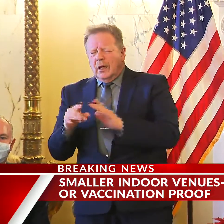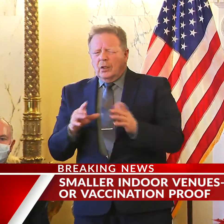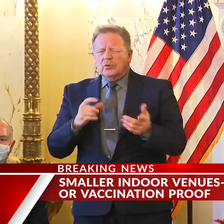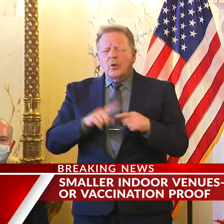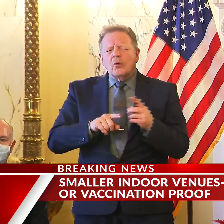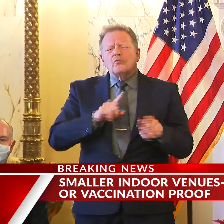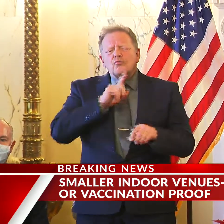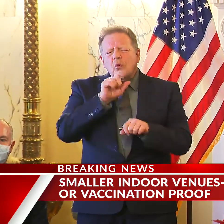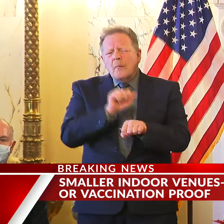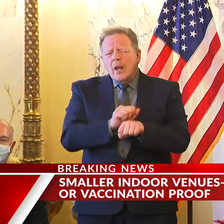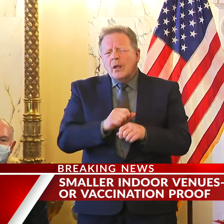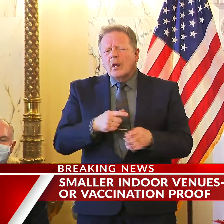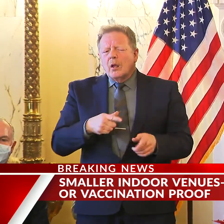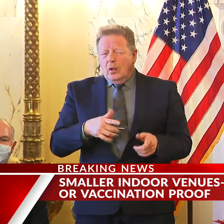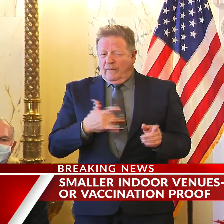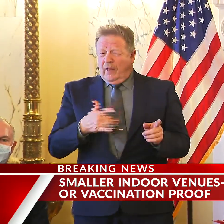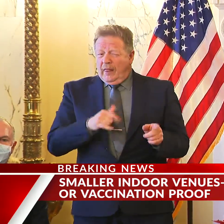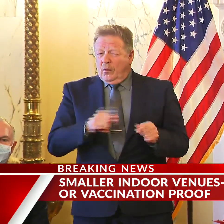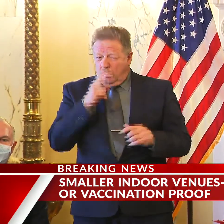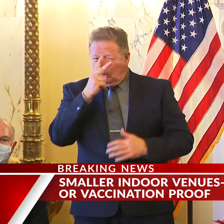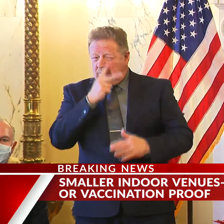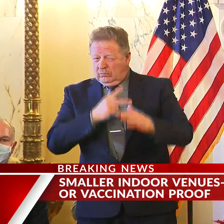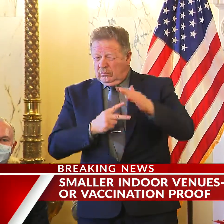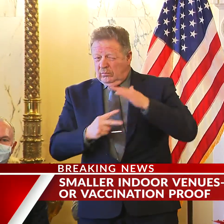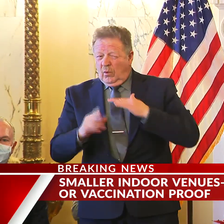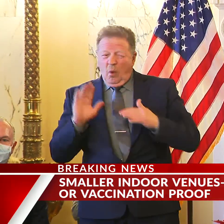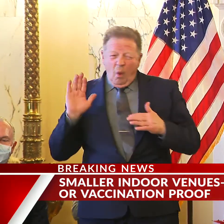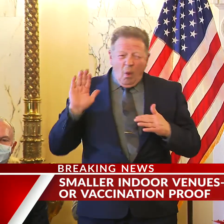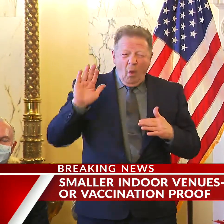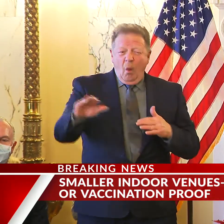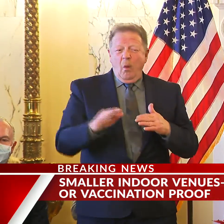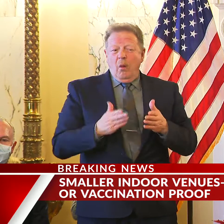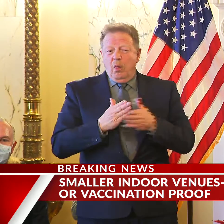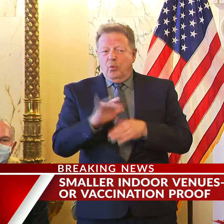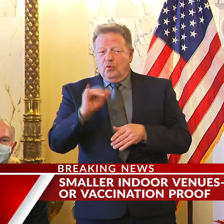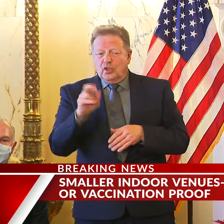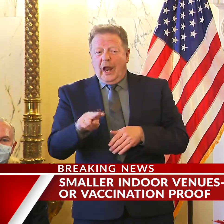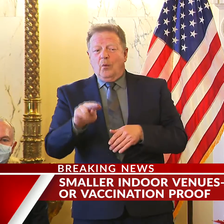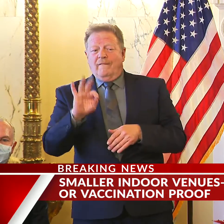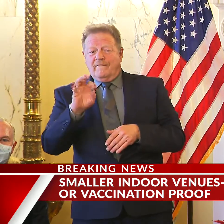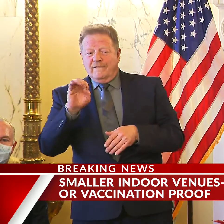IT GOING OR ARE YOU LOOKING TO TREAD WATER FOR WHERE THE HOSPITALIZATIONS IN THE INFECTIONS AND ALL OF THAT ISN'T THE REALITY THAT THIS IS